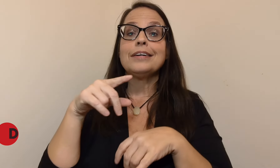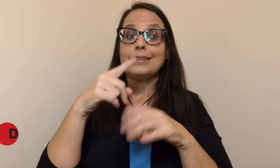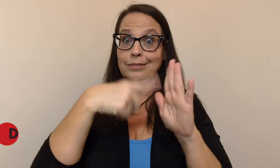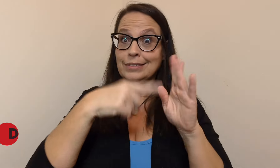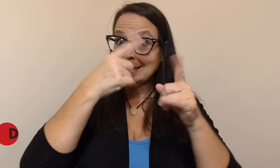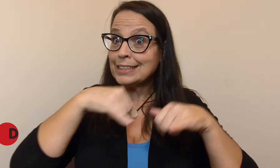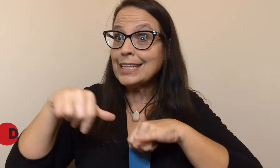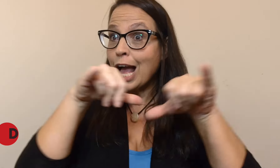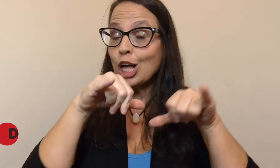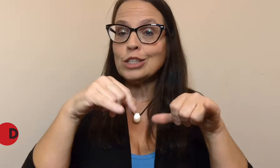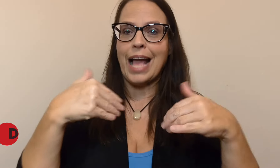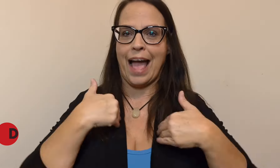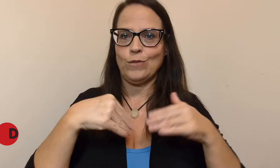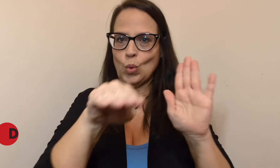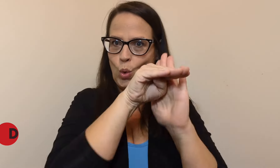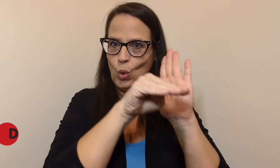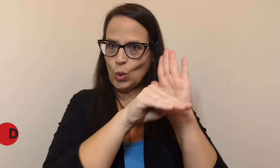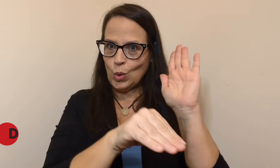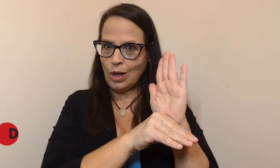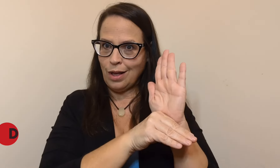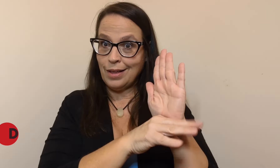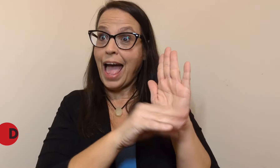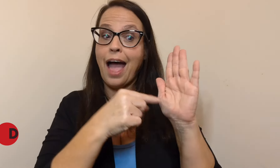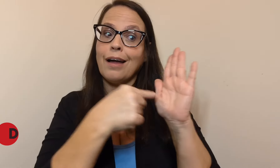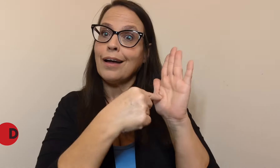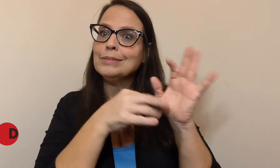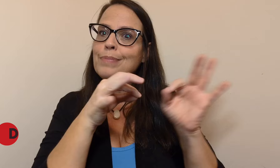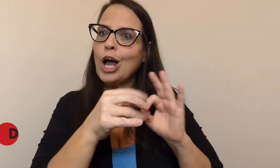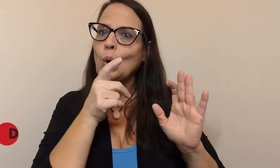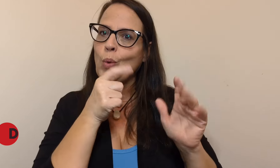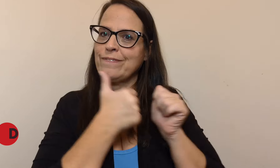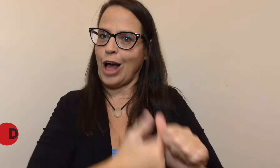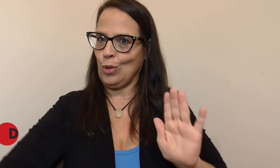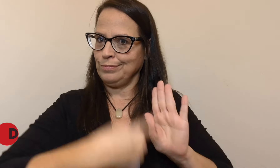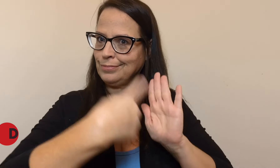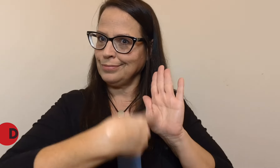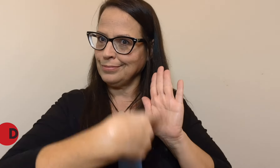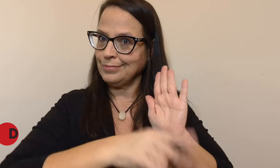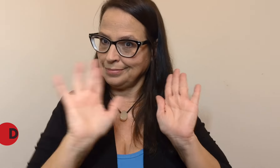These standards list rules, and who must follow them.